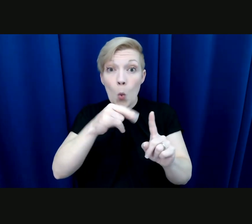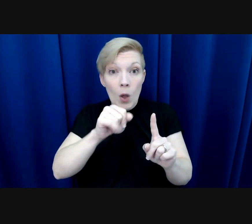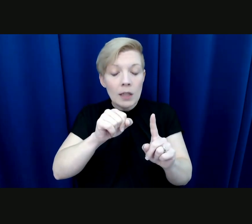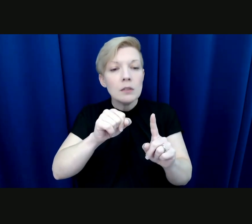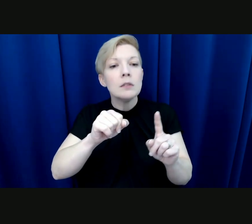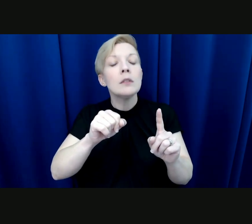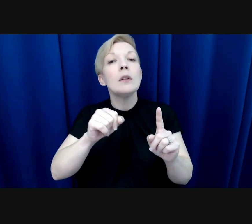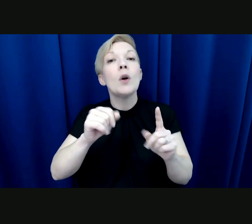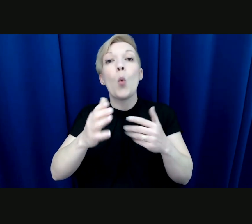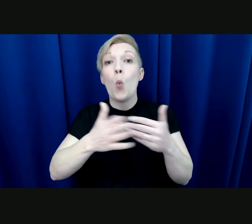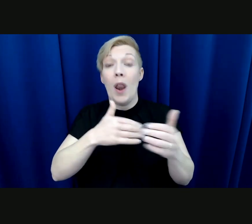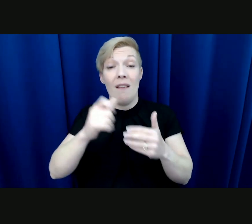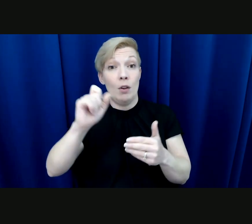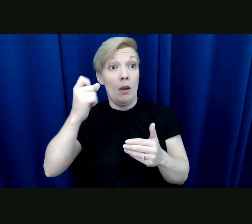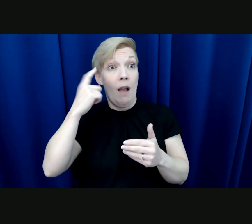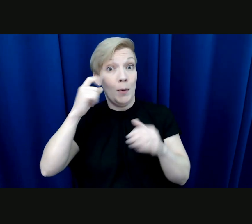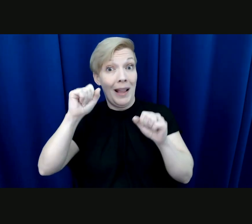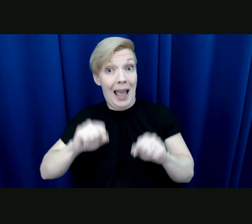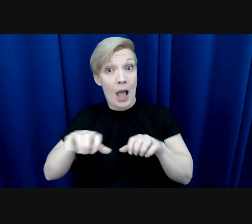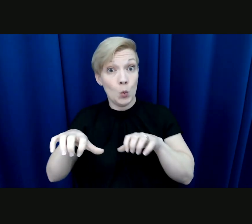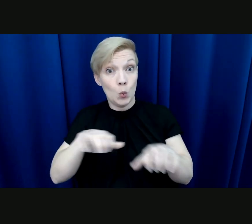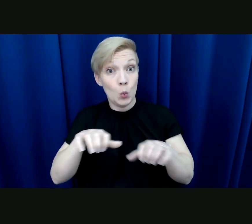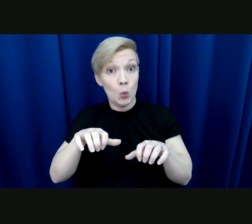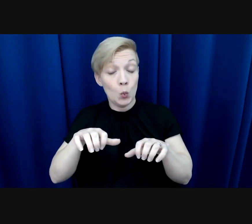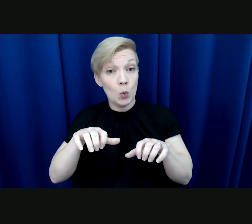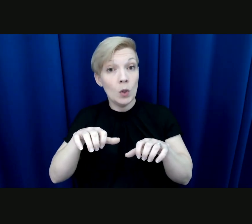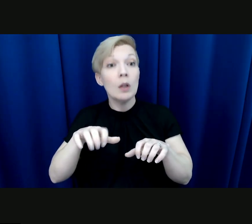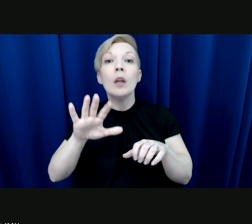can do to empower local governments